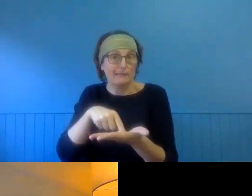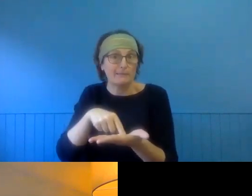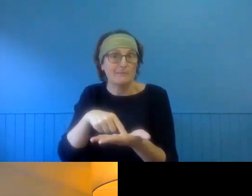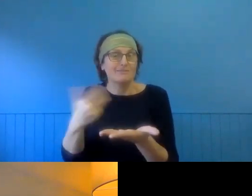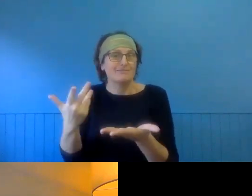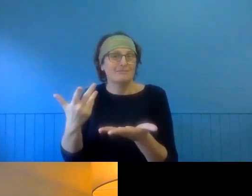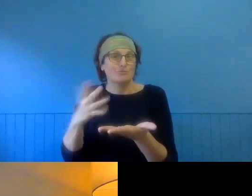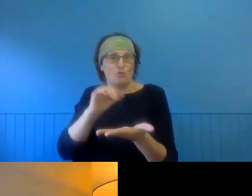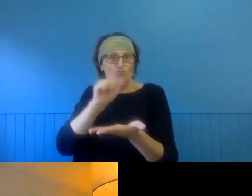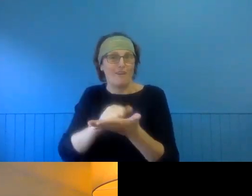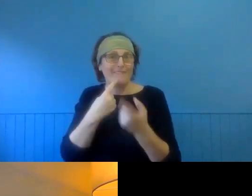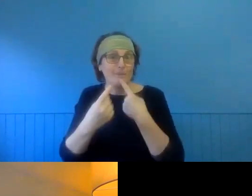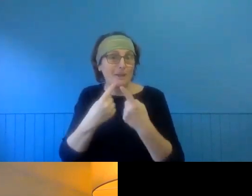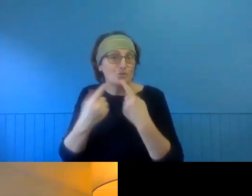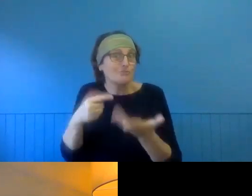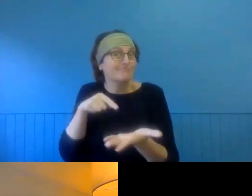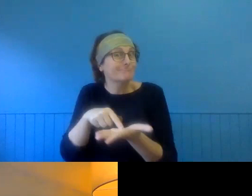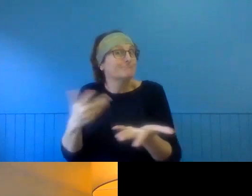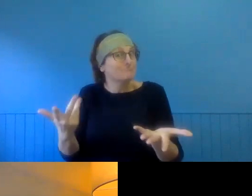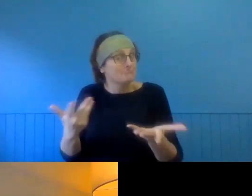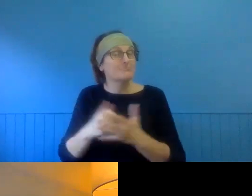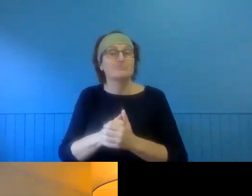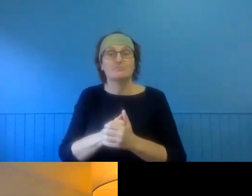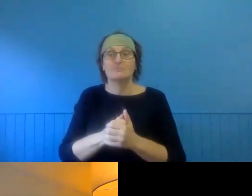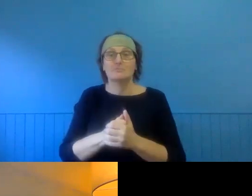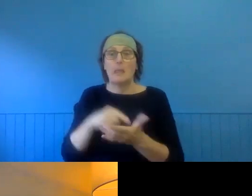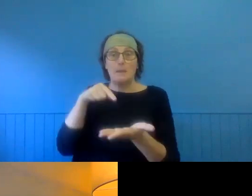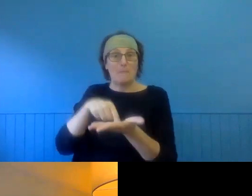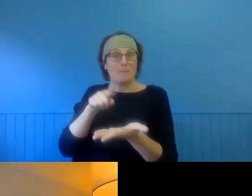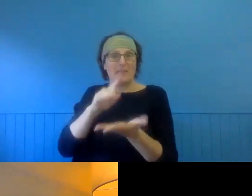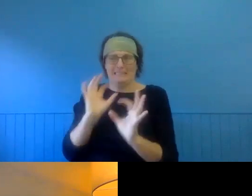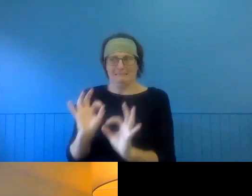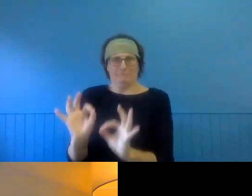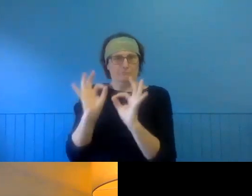interpretation. It might be sacred or secret, or unsuitable for the